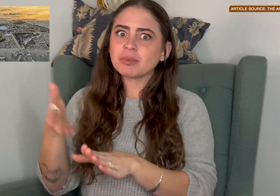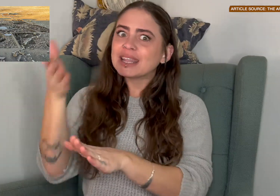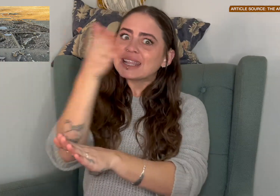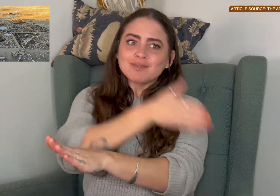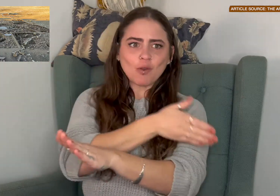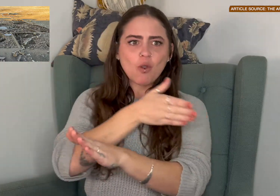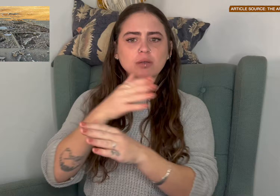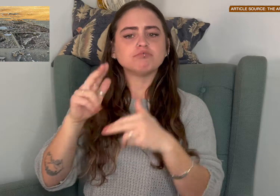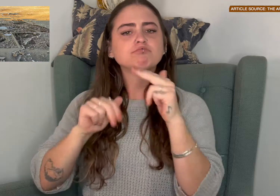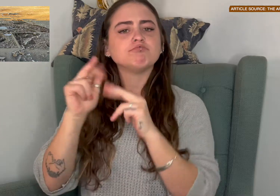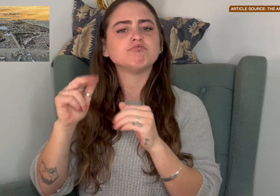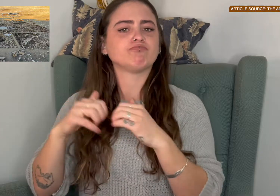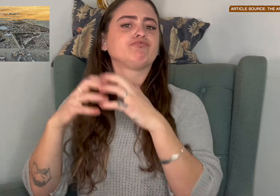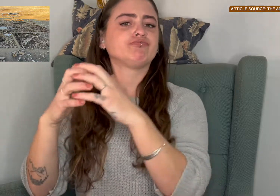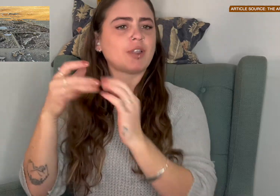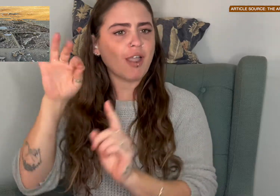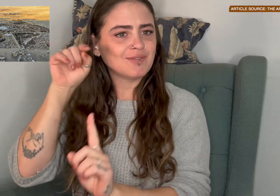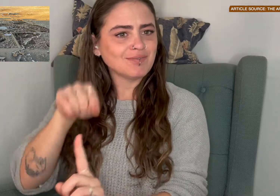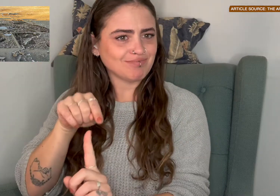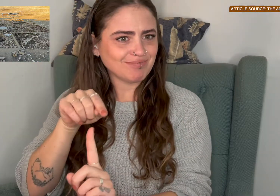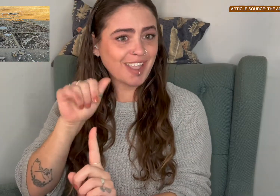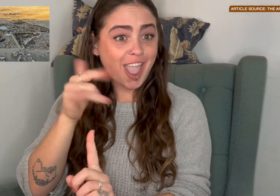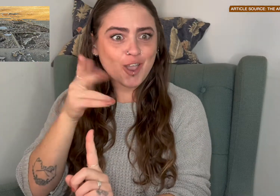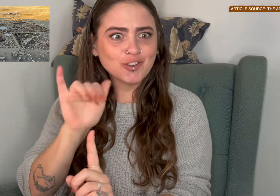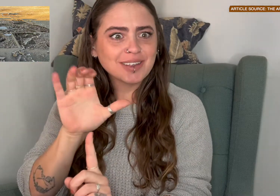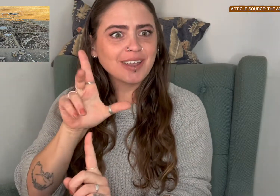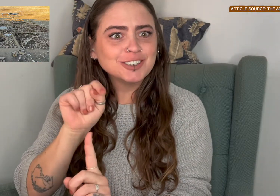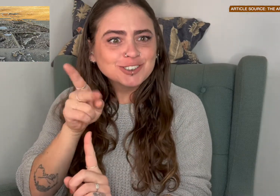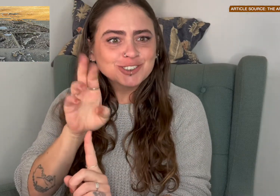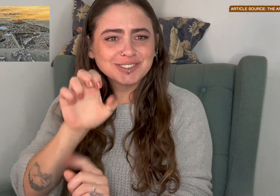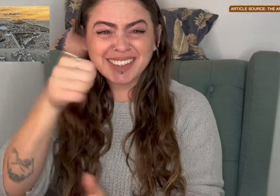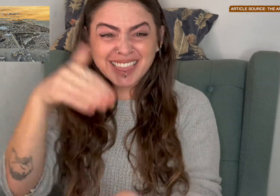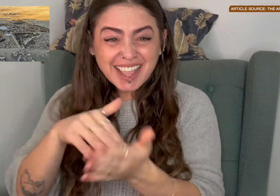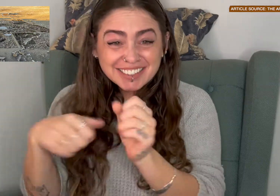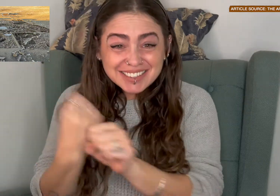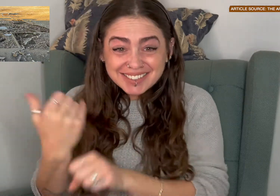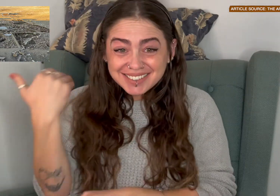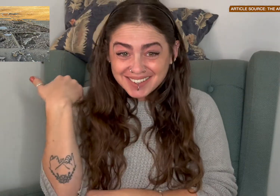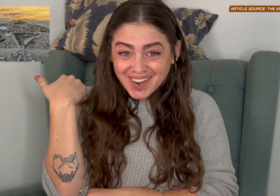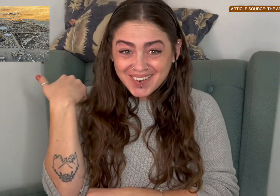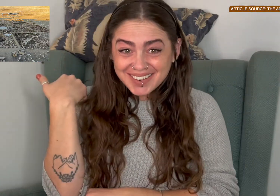long before the advent of agriculture 10,000 years ago.